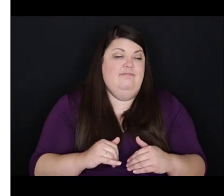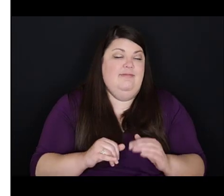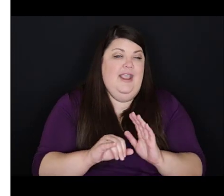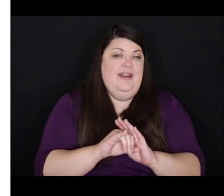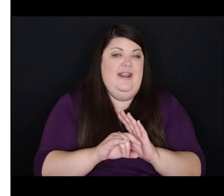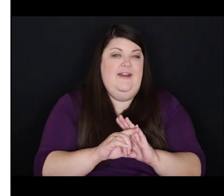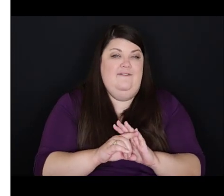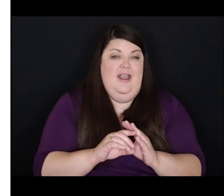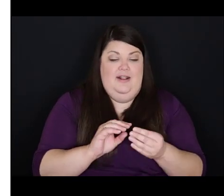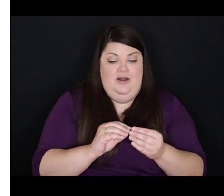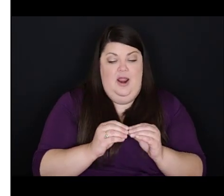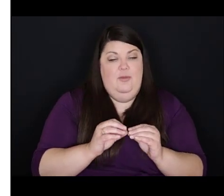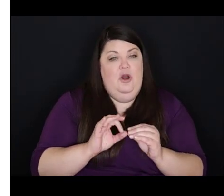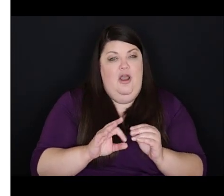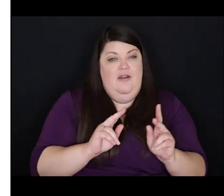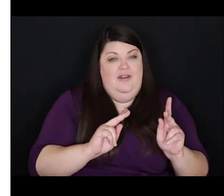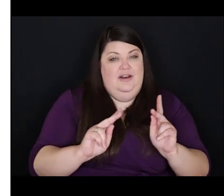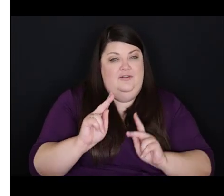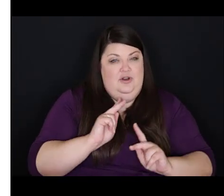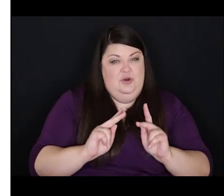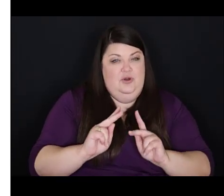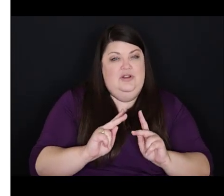expected to be served through the Supported Employment program.